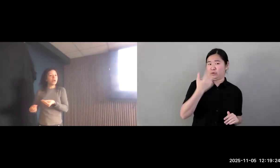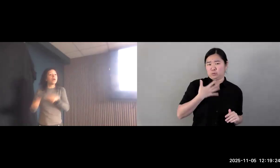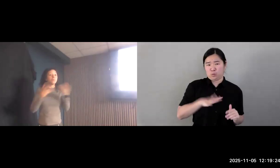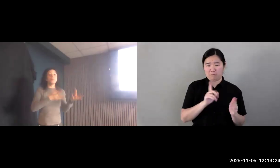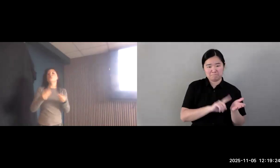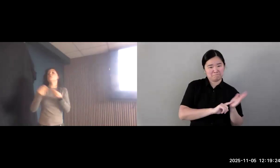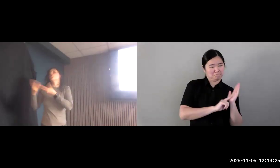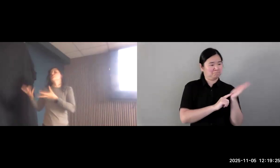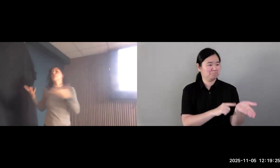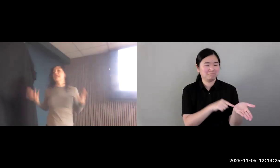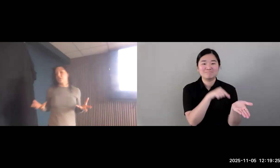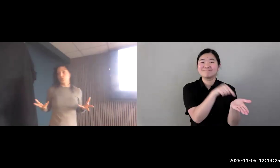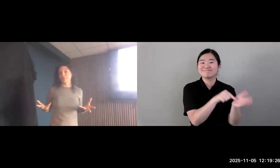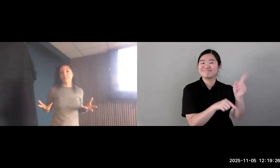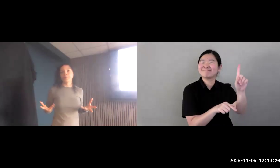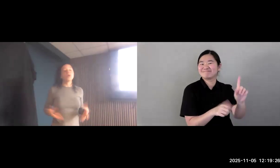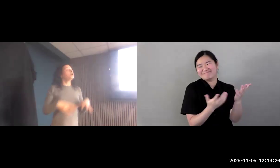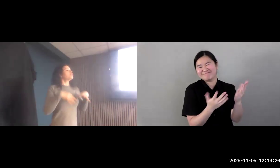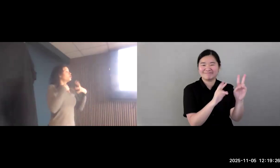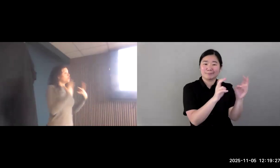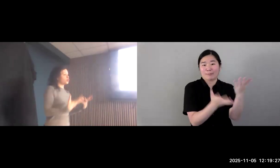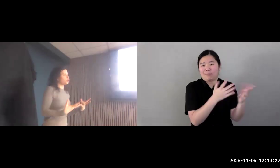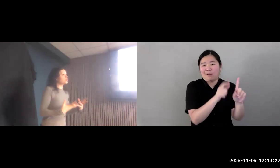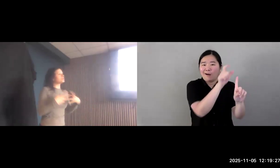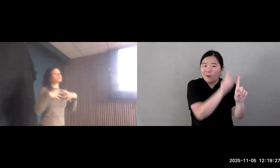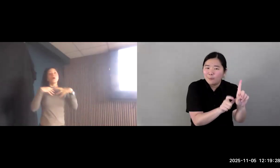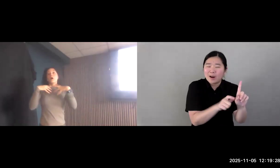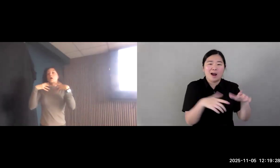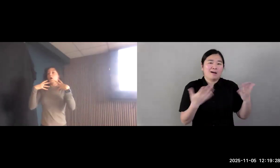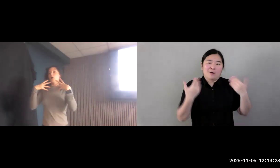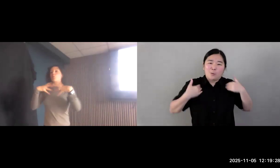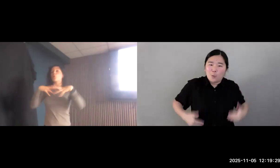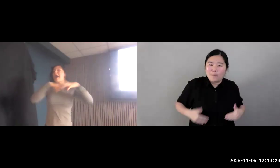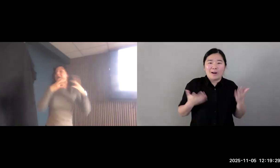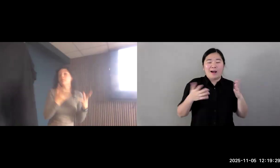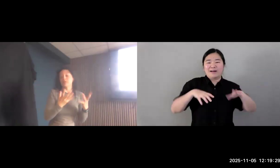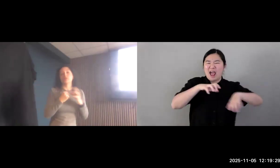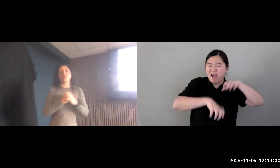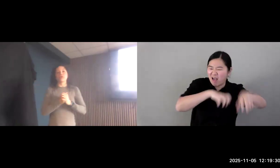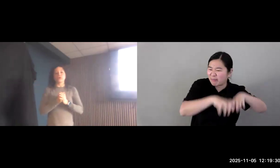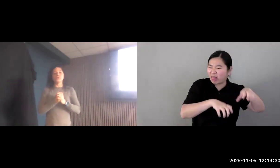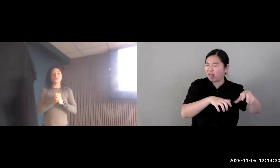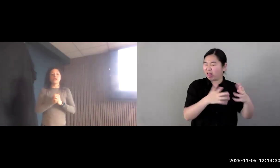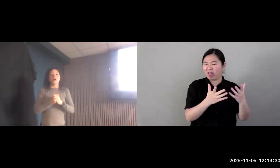People used more constructed action. To introduce a more animate referents,